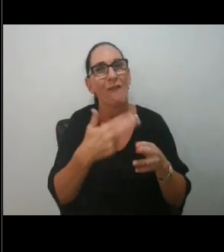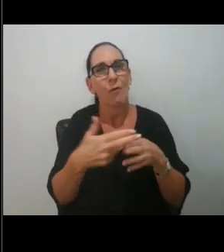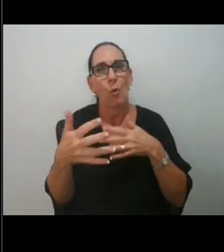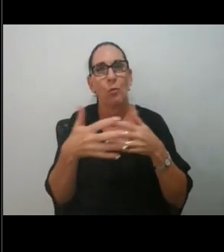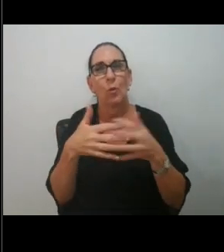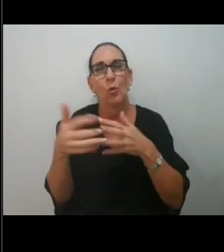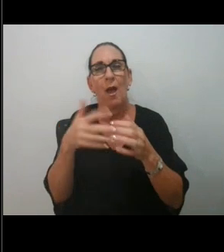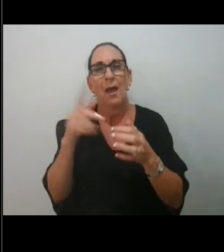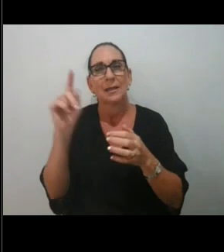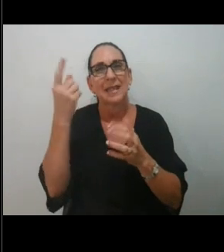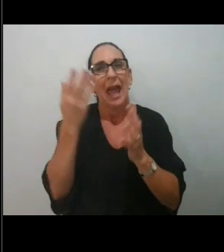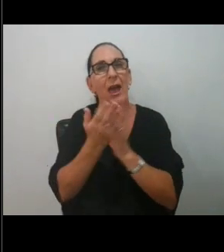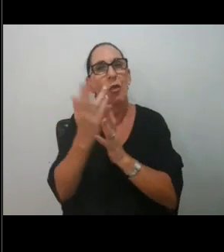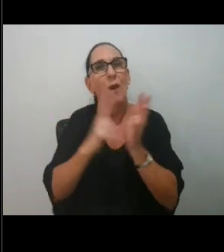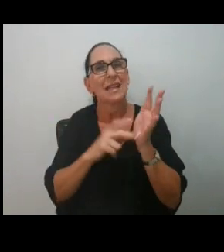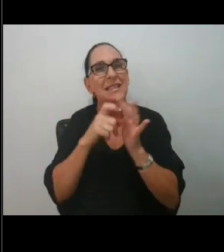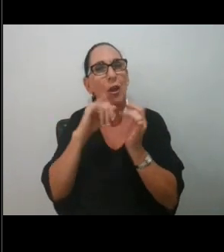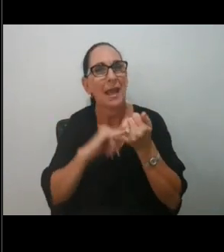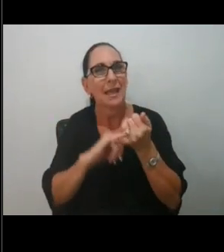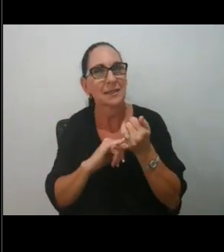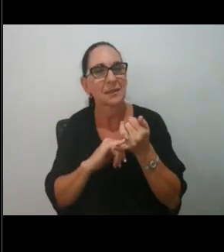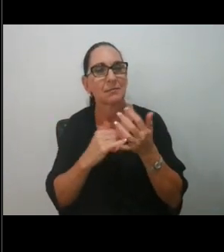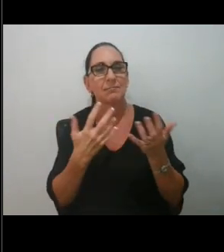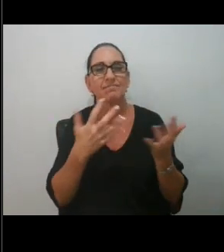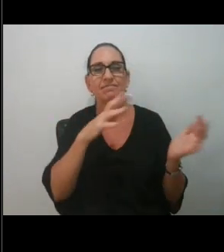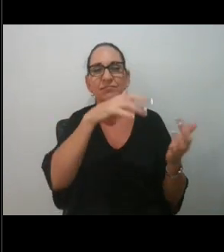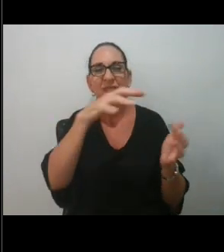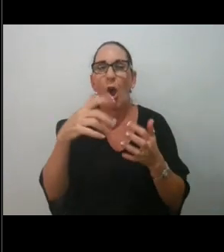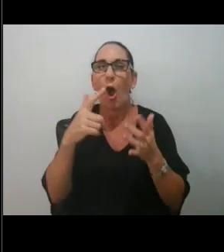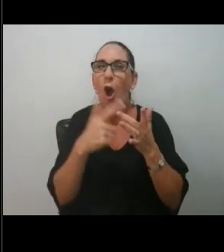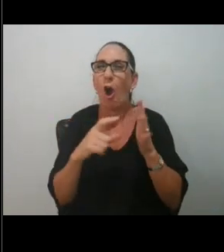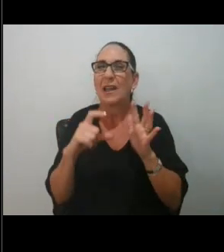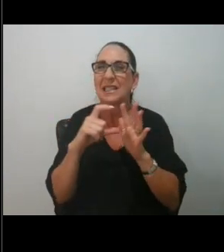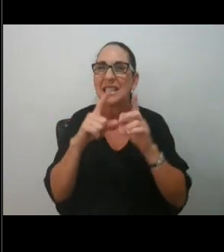um obtaining identification documents which is a known bar barrier to making positive change